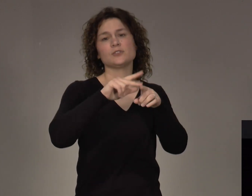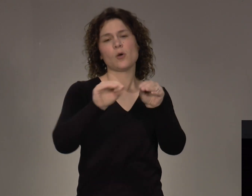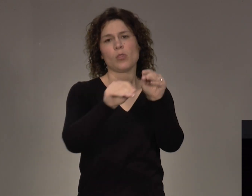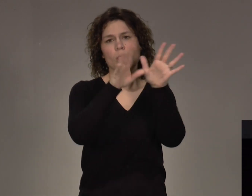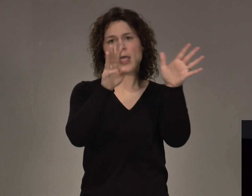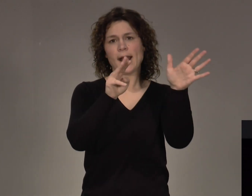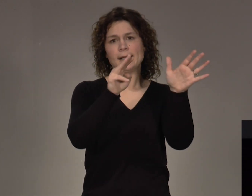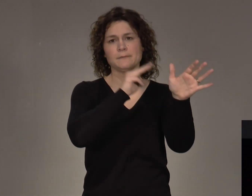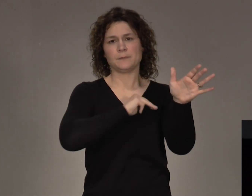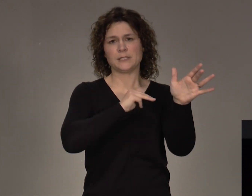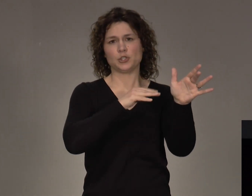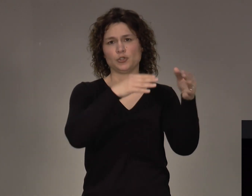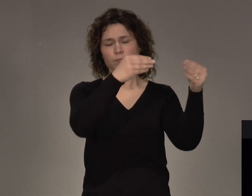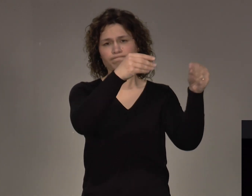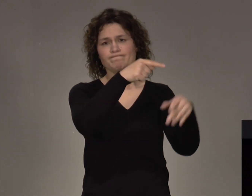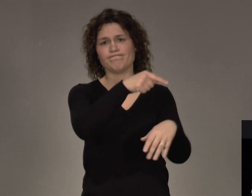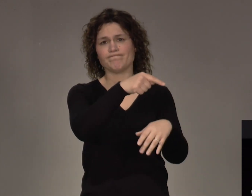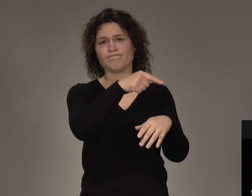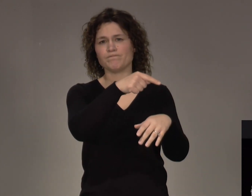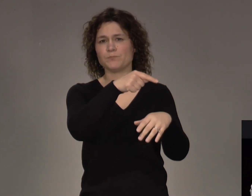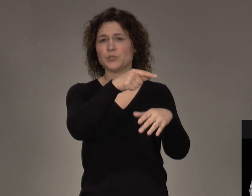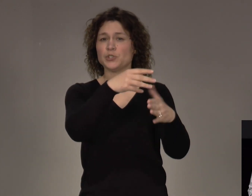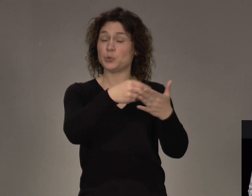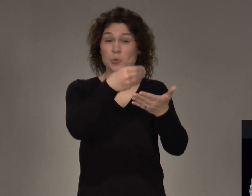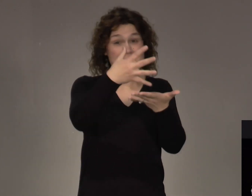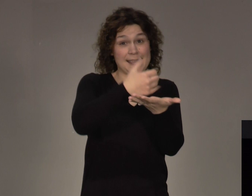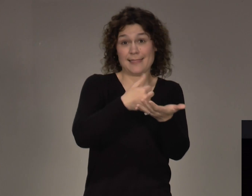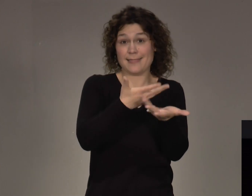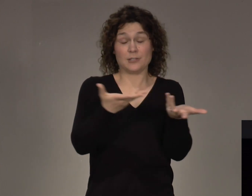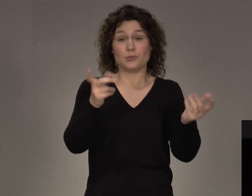and you'll contribute to the vital ministry of coming alongside and